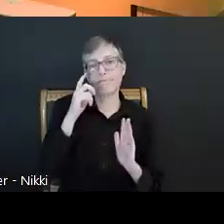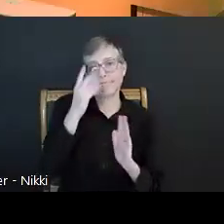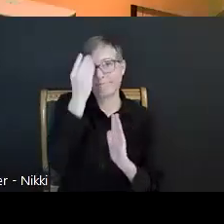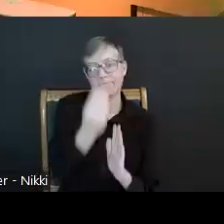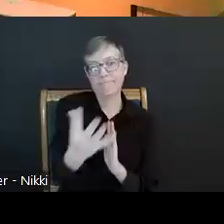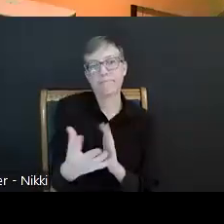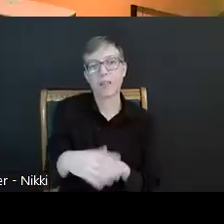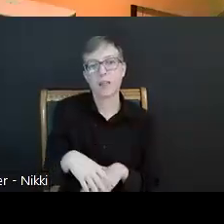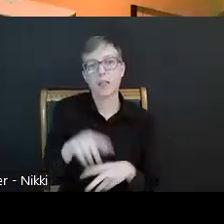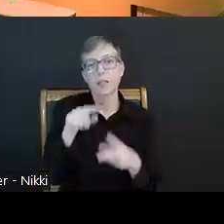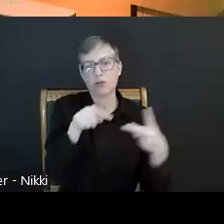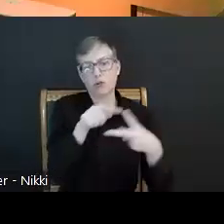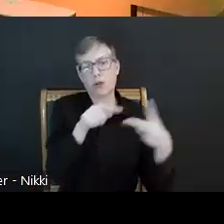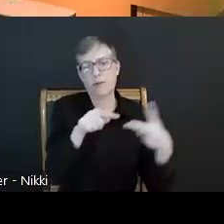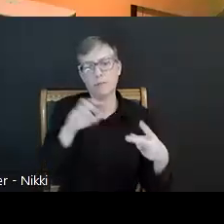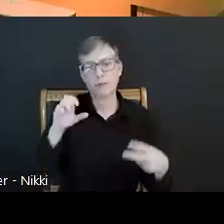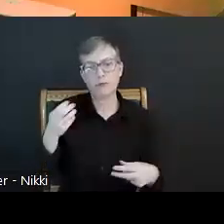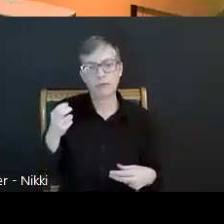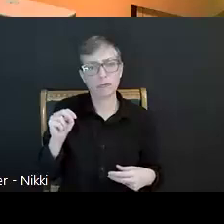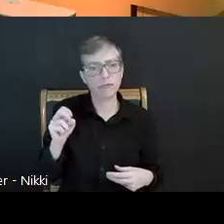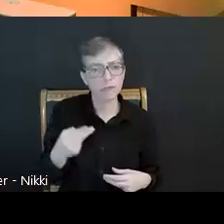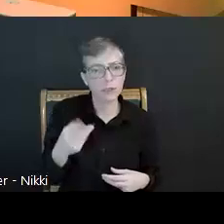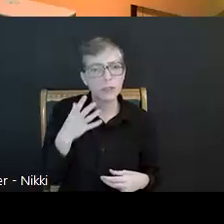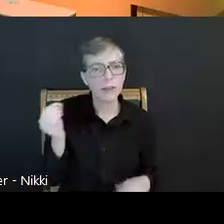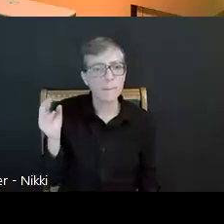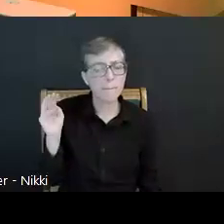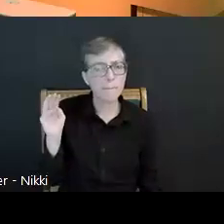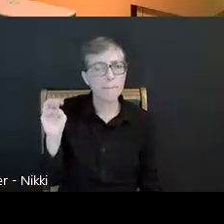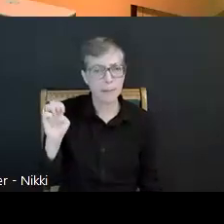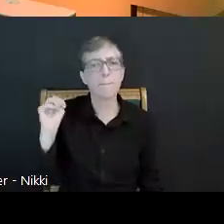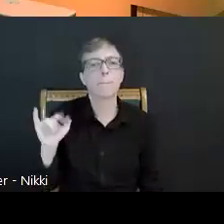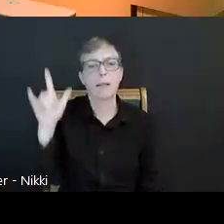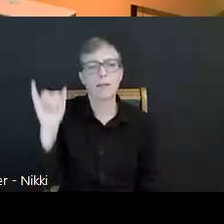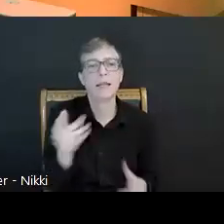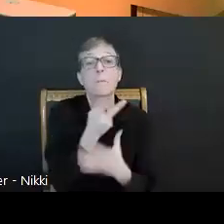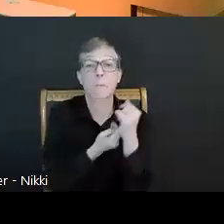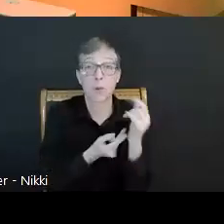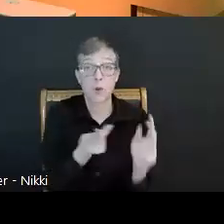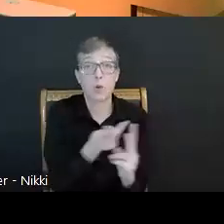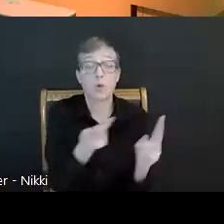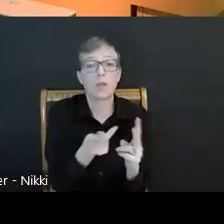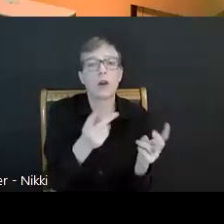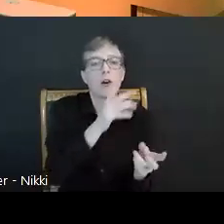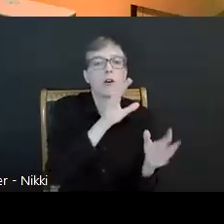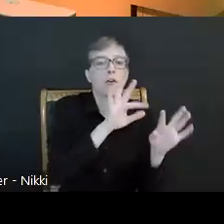family approach when appropriate to to supporting families coping with violence I wonder about how